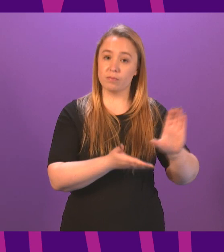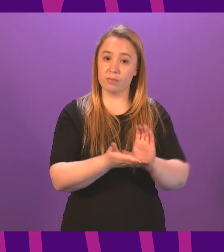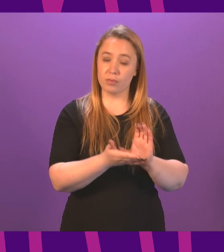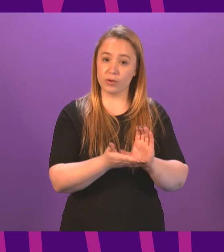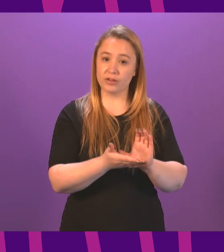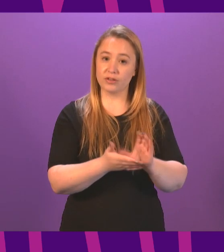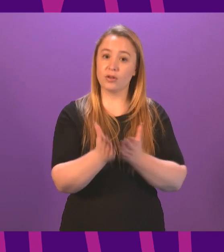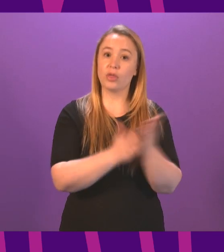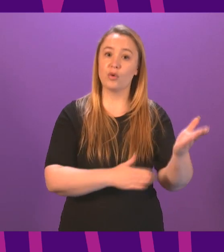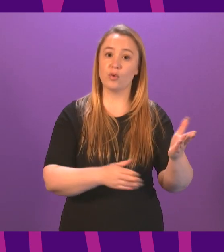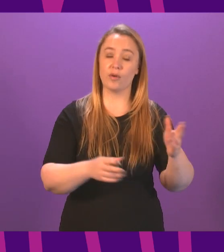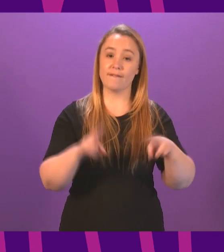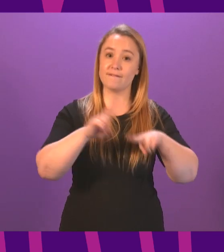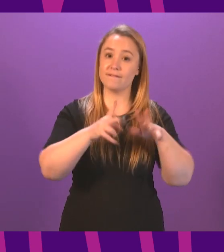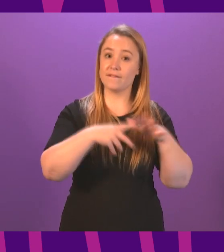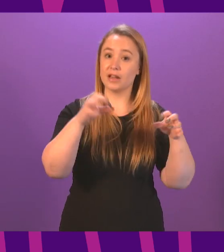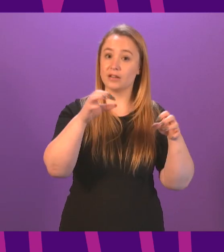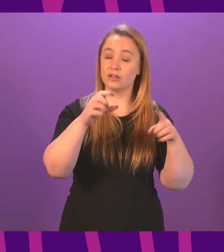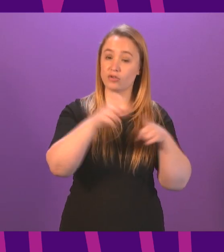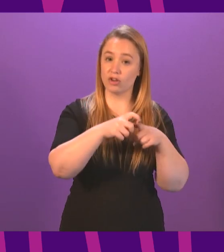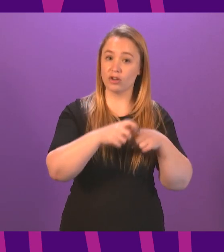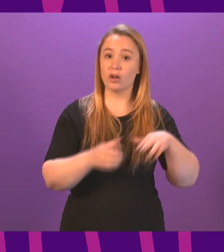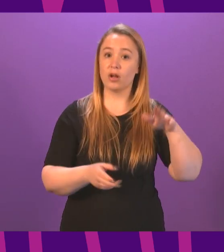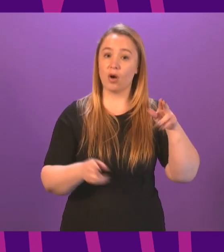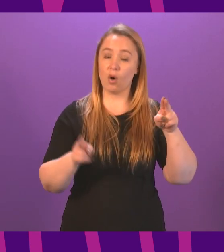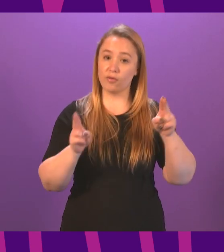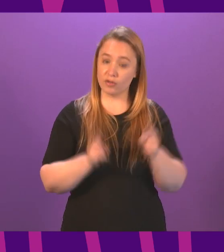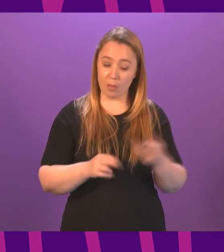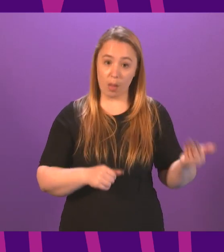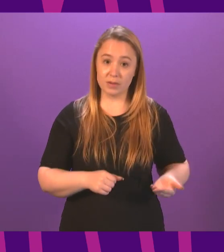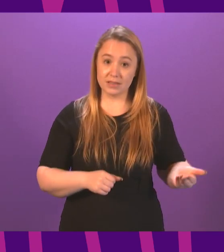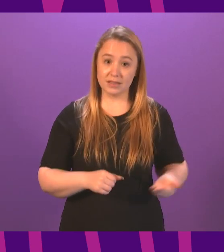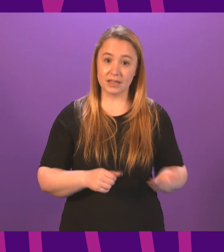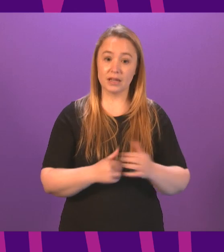forecasts the £1,000 given for each worker kept on until January. Meanwhile, the six